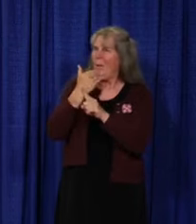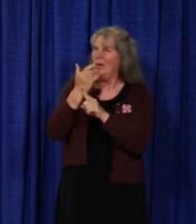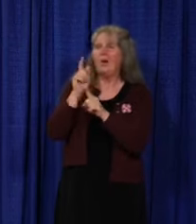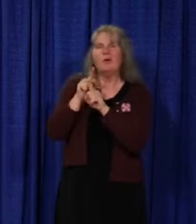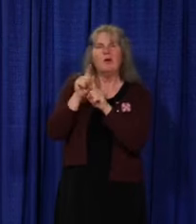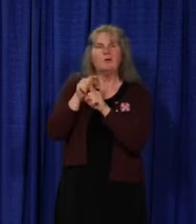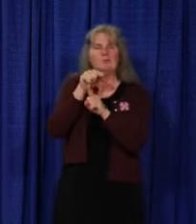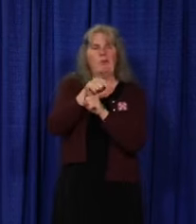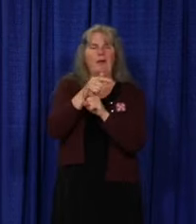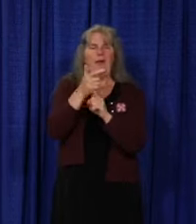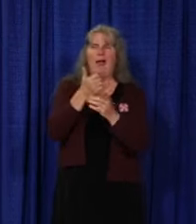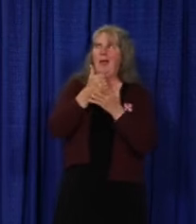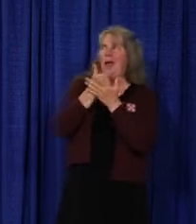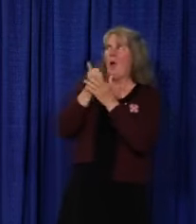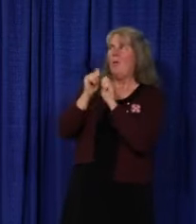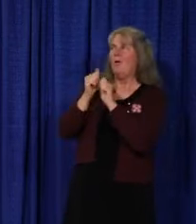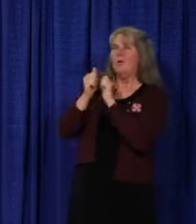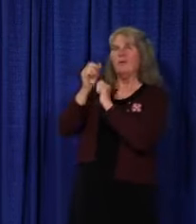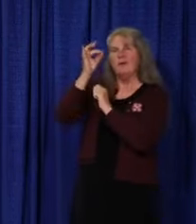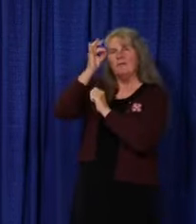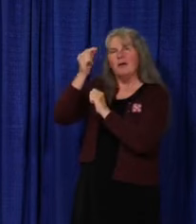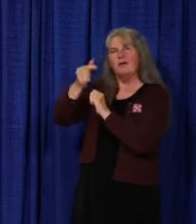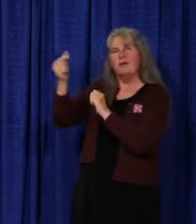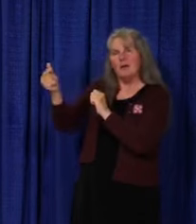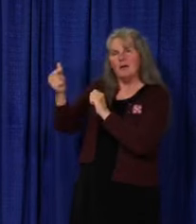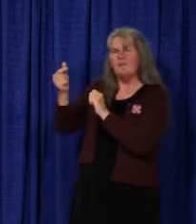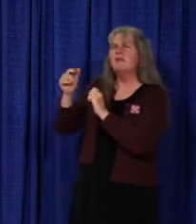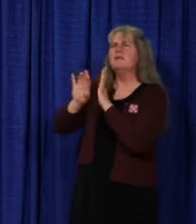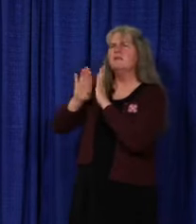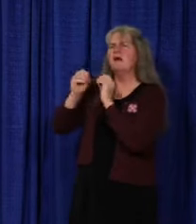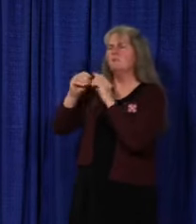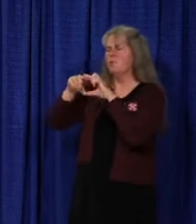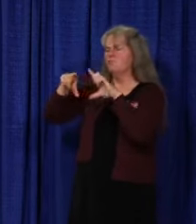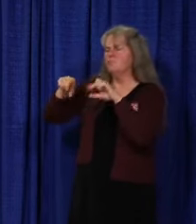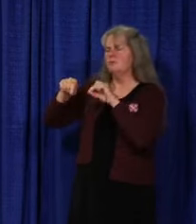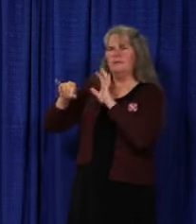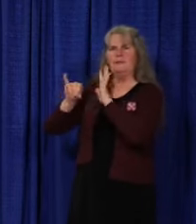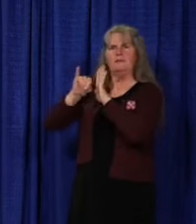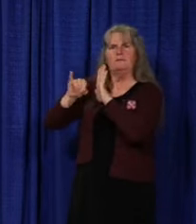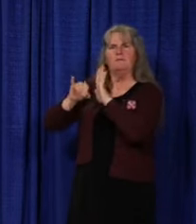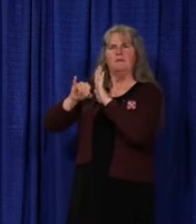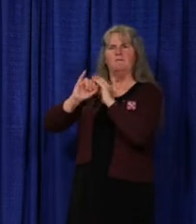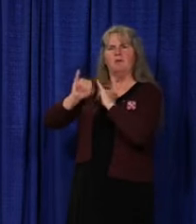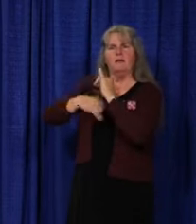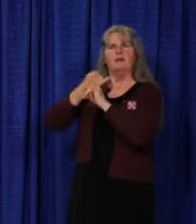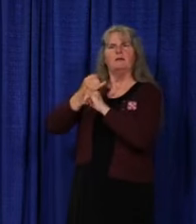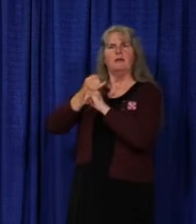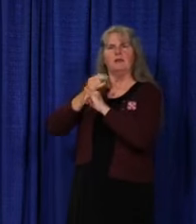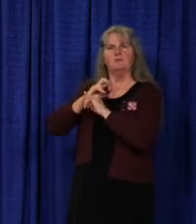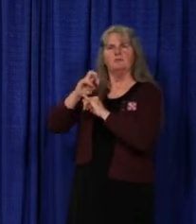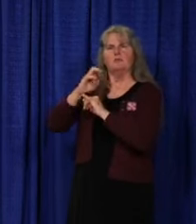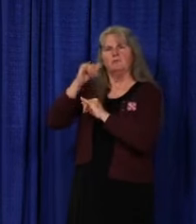government on more decals when it comes to international travellers on their way to Alaska.